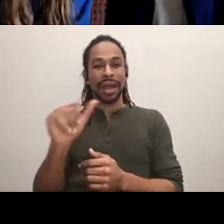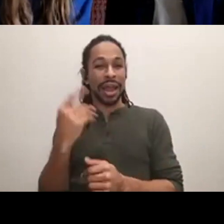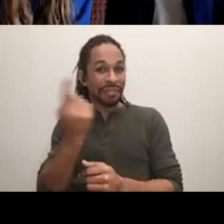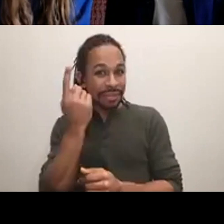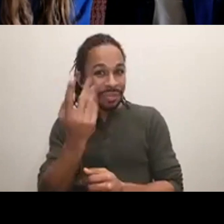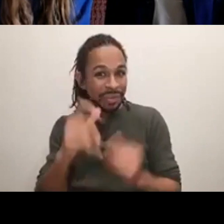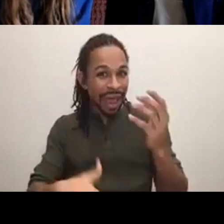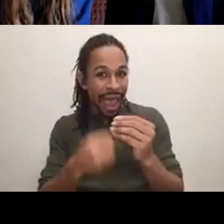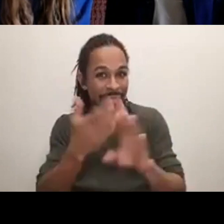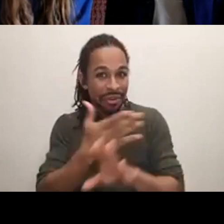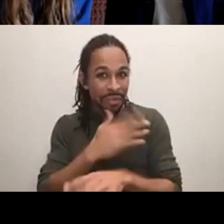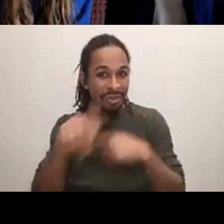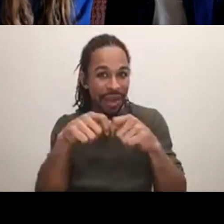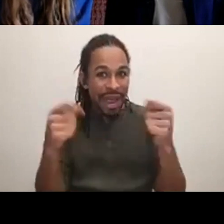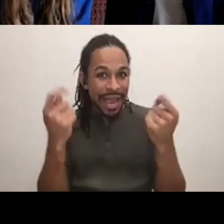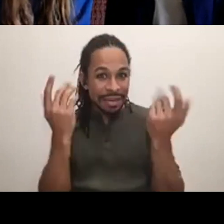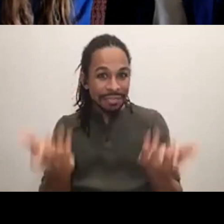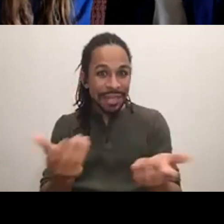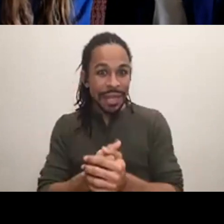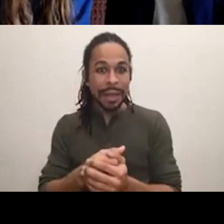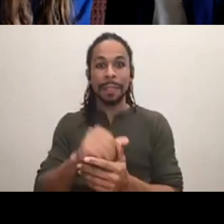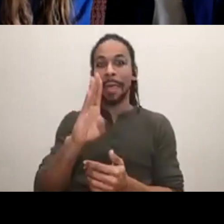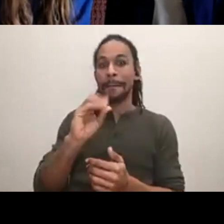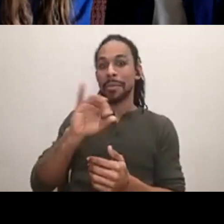fourth beat.]